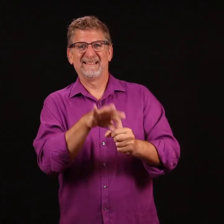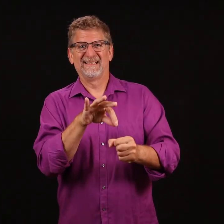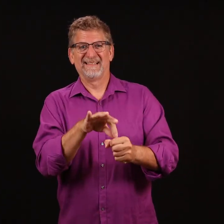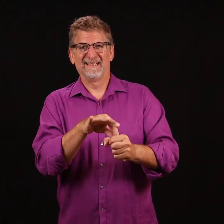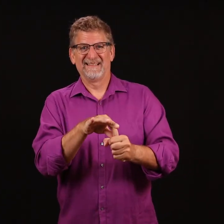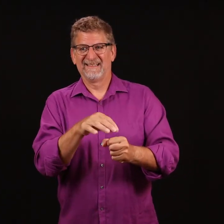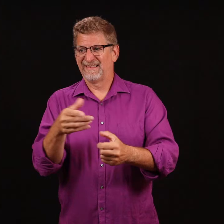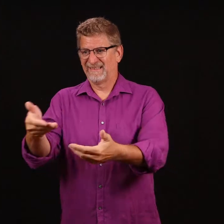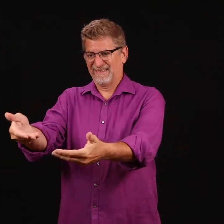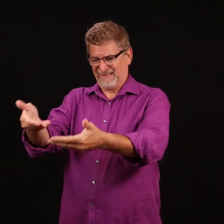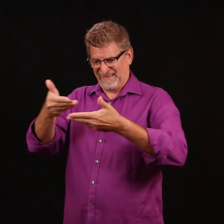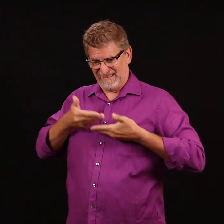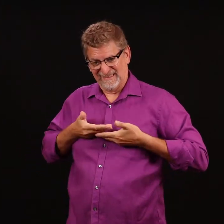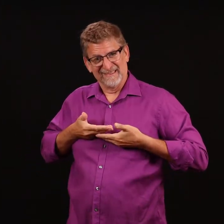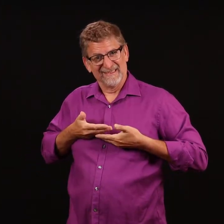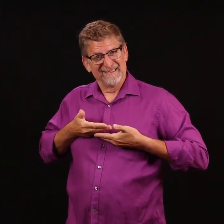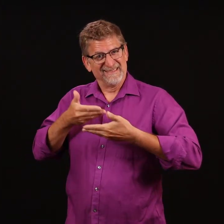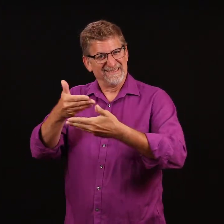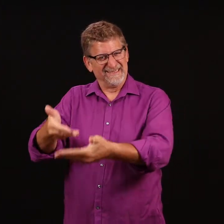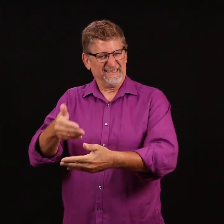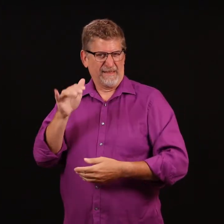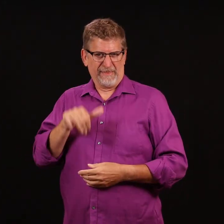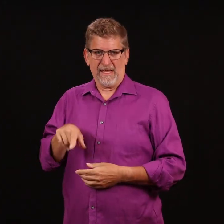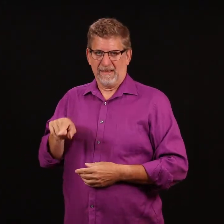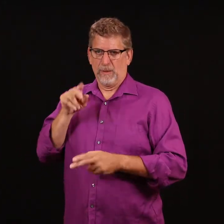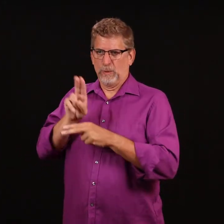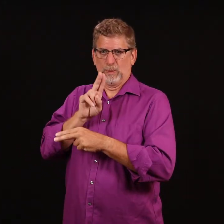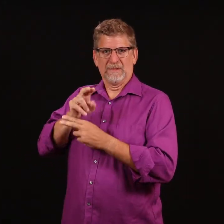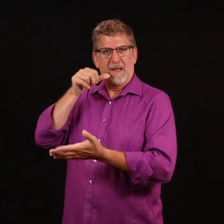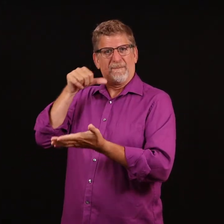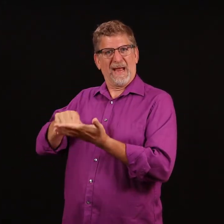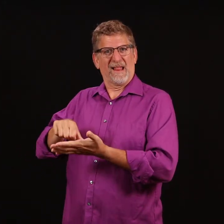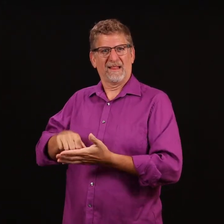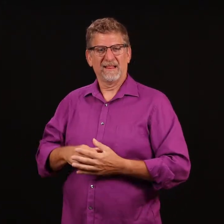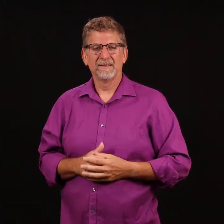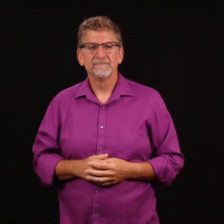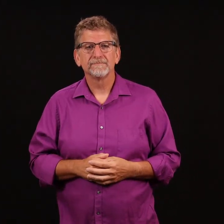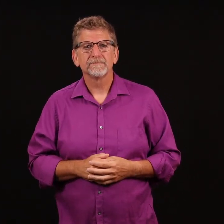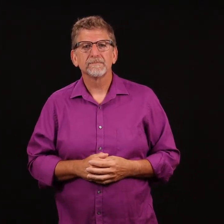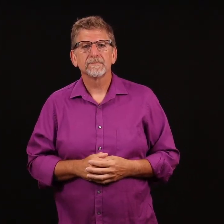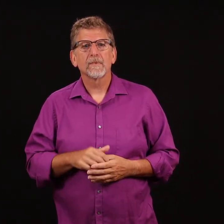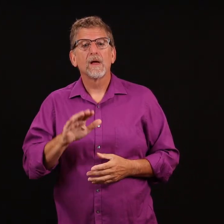in the absentee ballot.